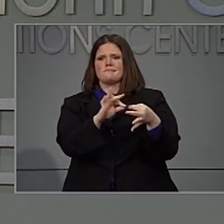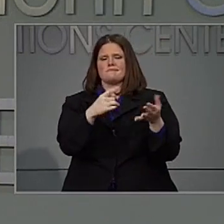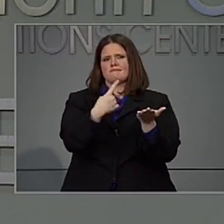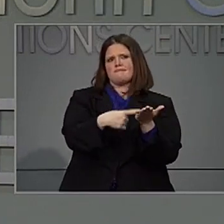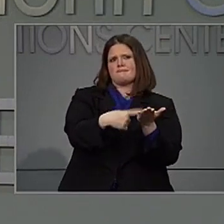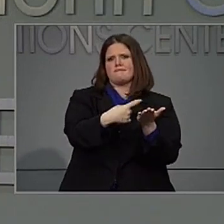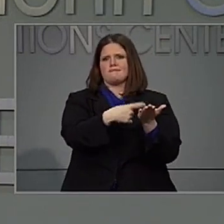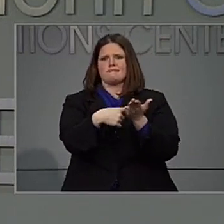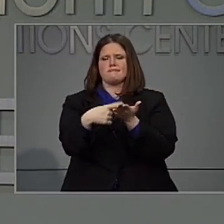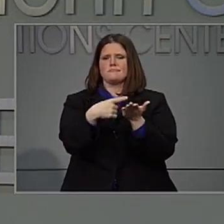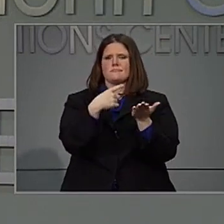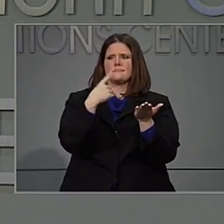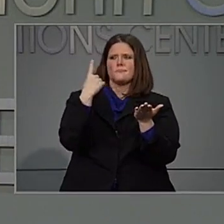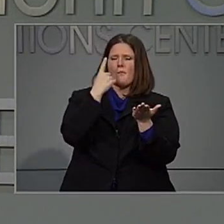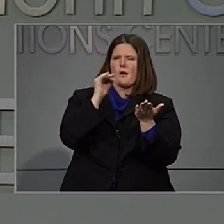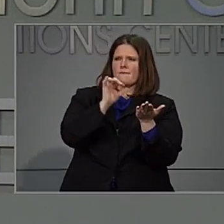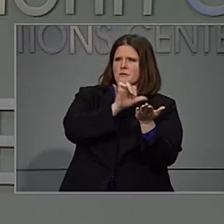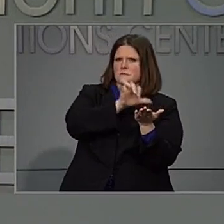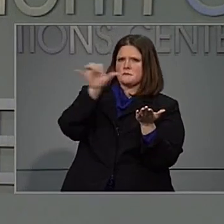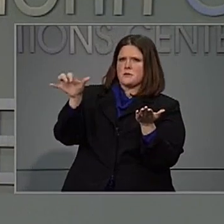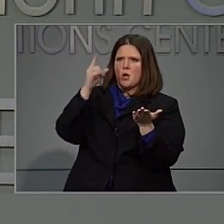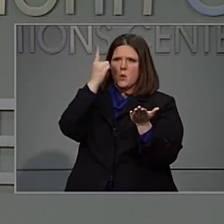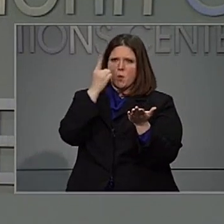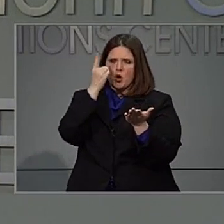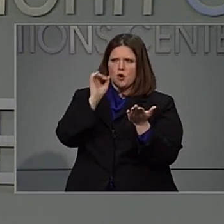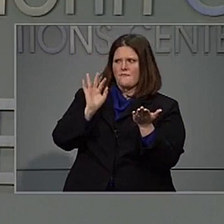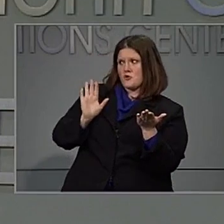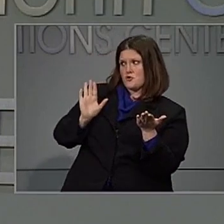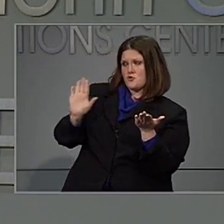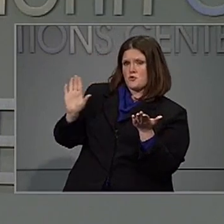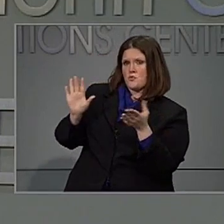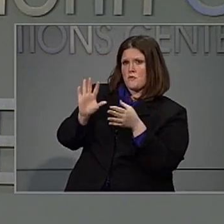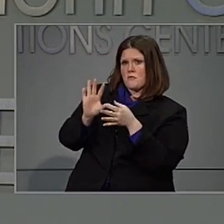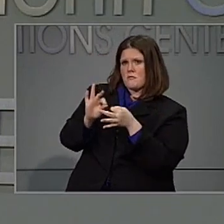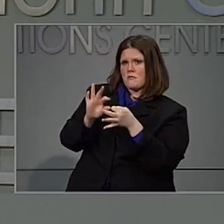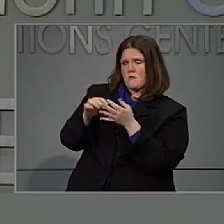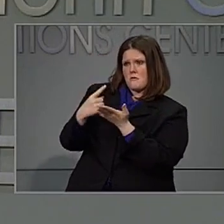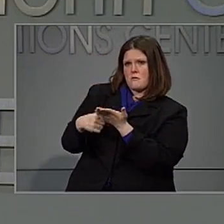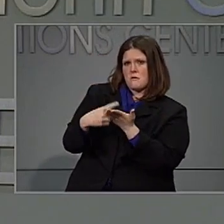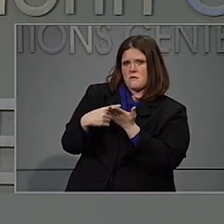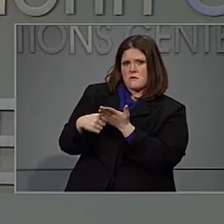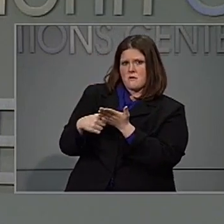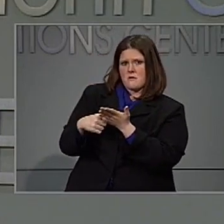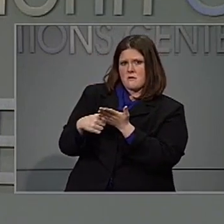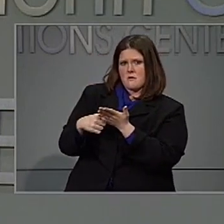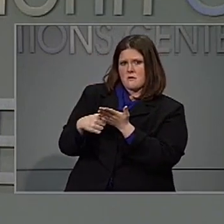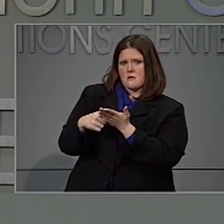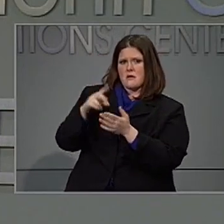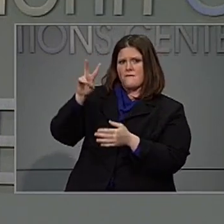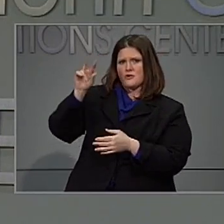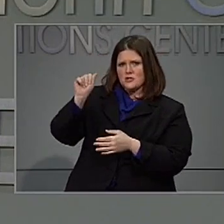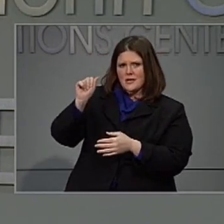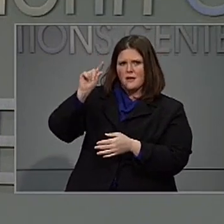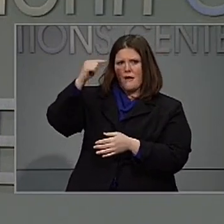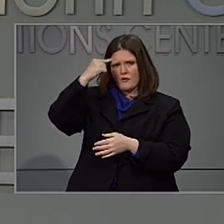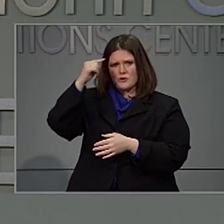TALKING WITH THE GEORGIA GOVERNOR, WANT TO KNOW HOW THAT CONVERSATION WAS IN THE